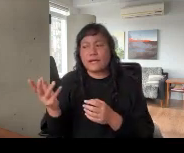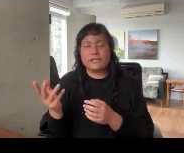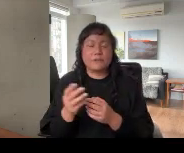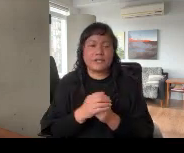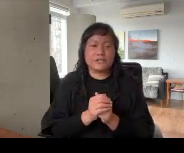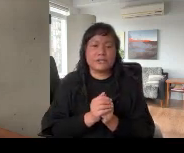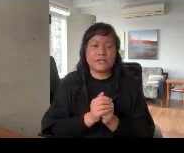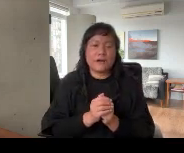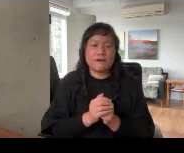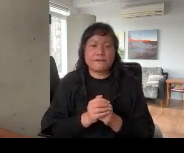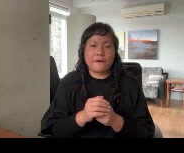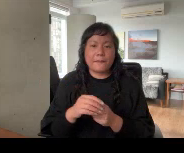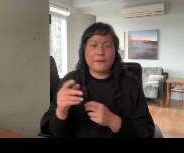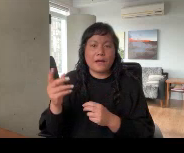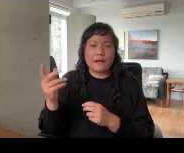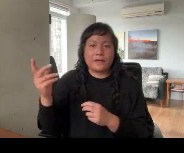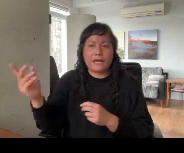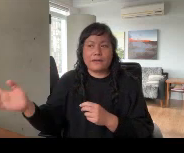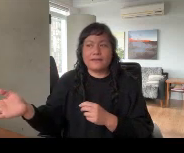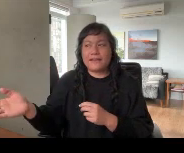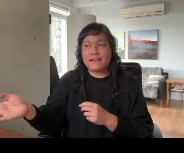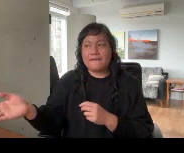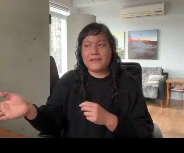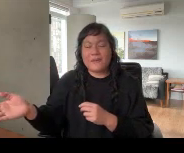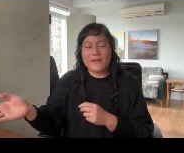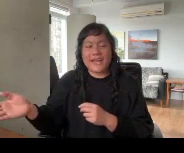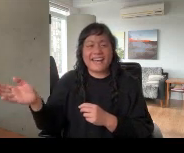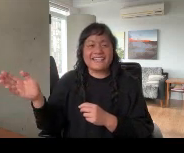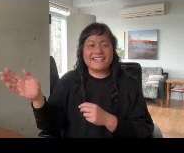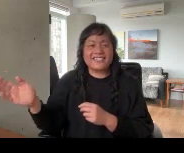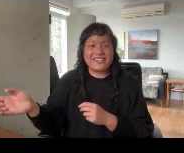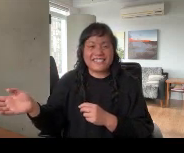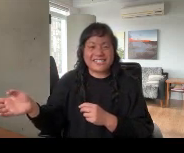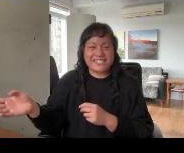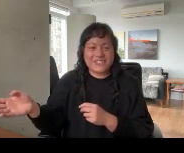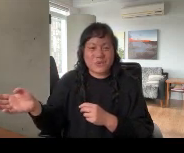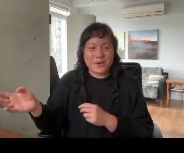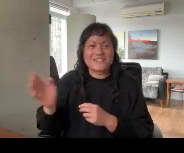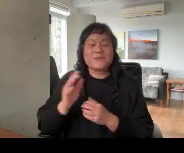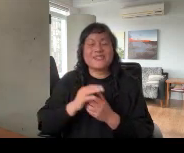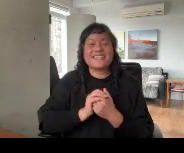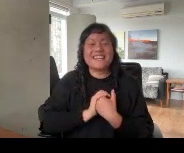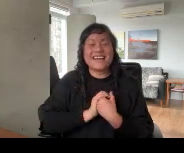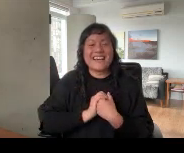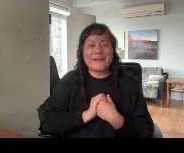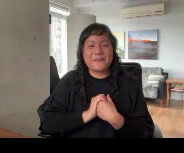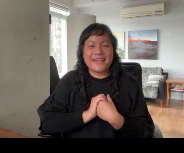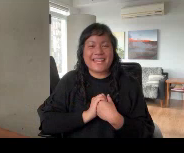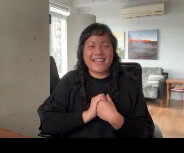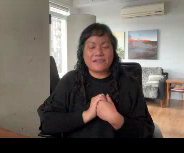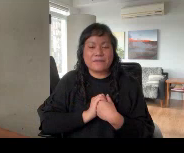these are actually pictures from an event that we had during indigenous awareness weeks at the end